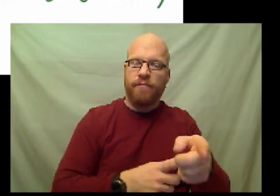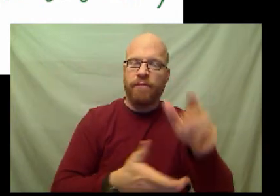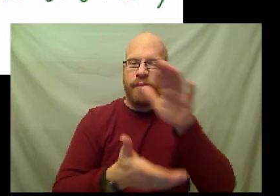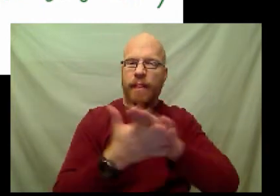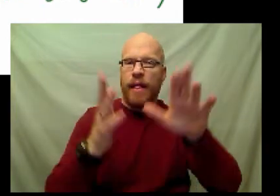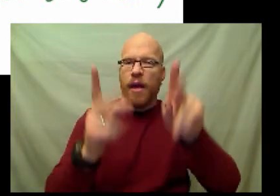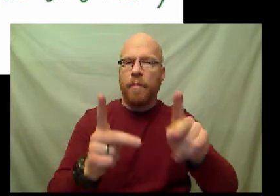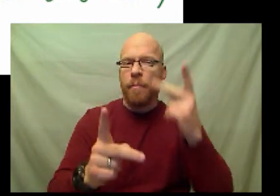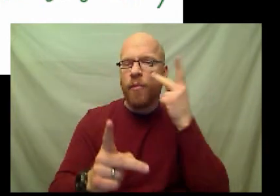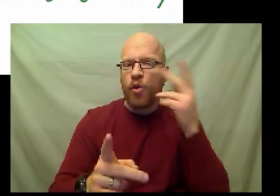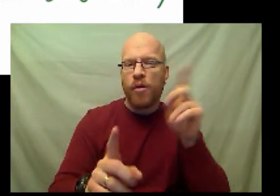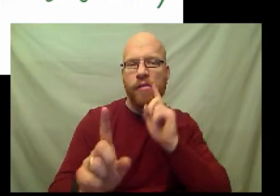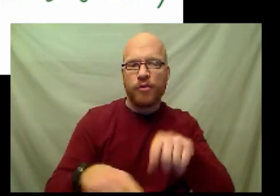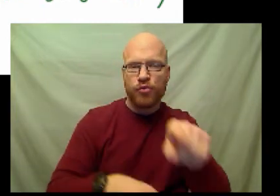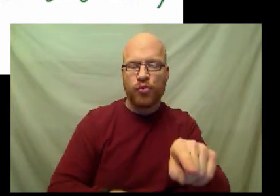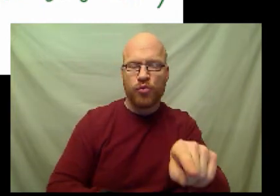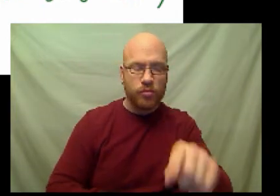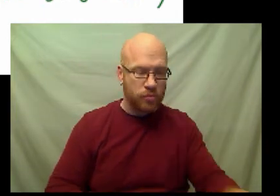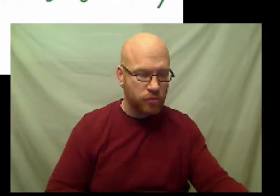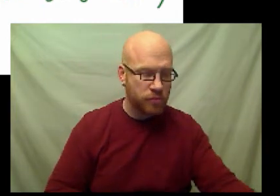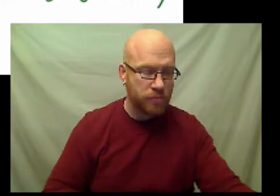Okay? And that's our final answer right there we can see.